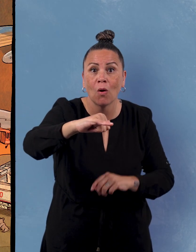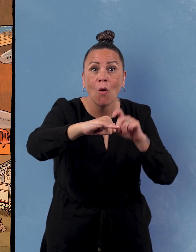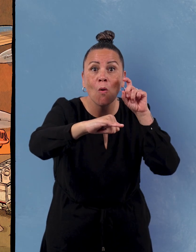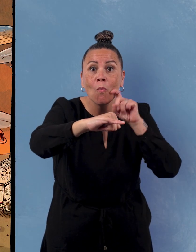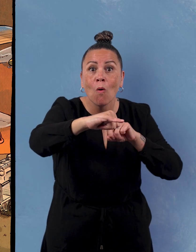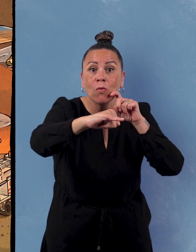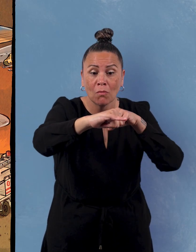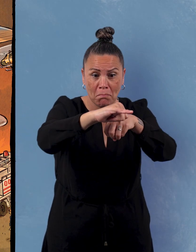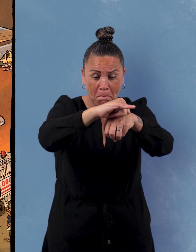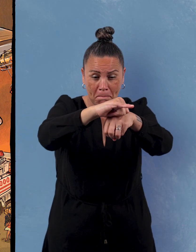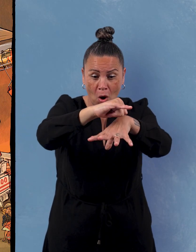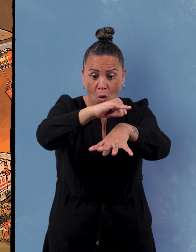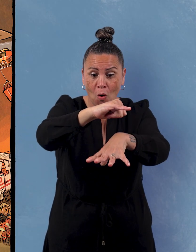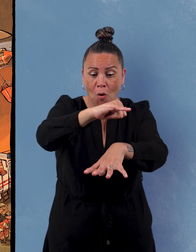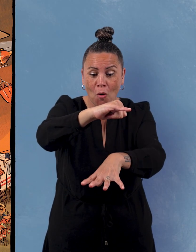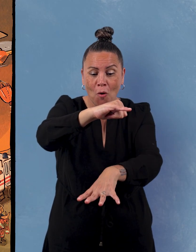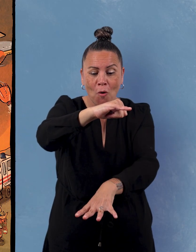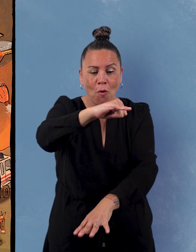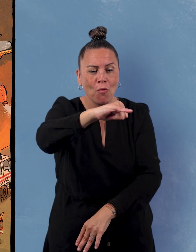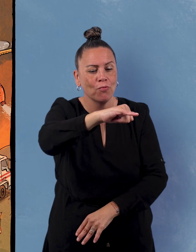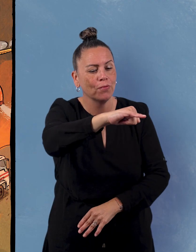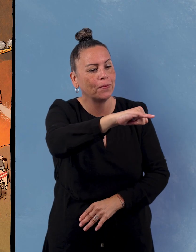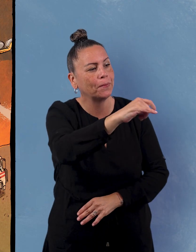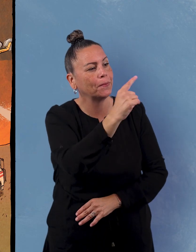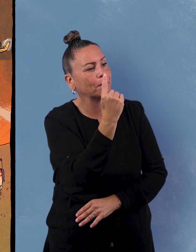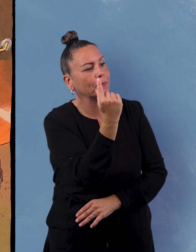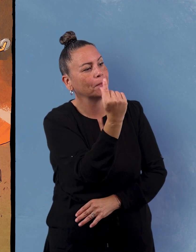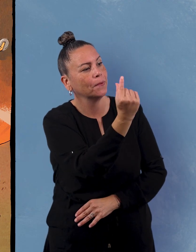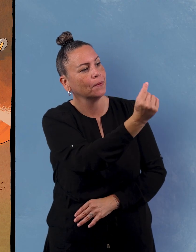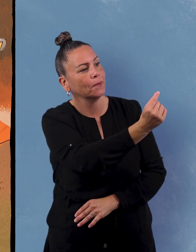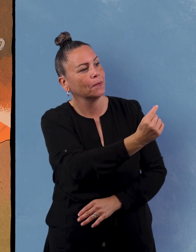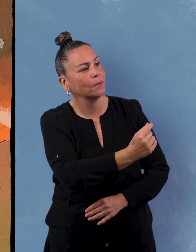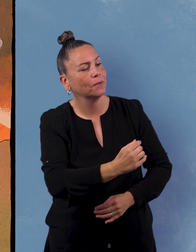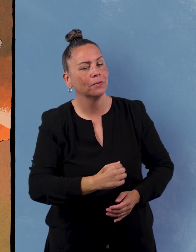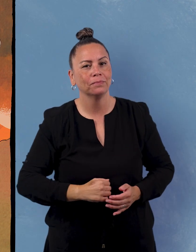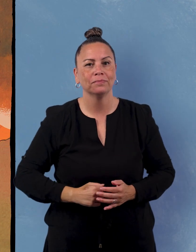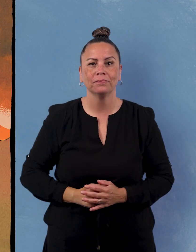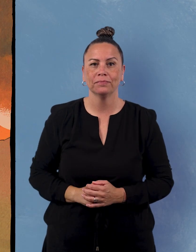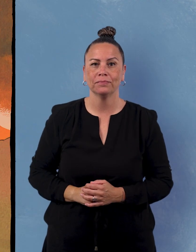Dropping water on the bushfire, as they go flying by.